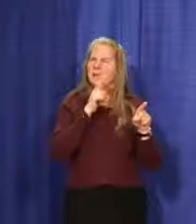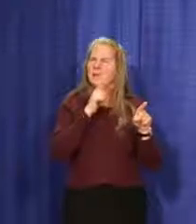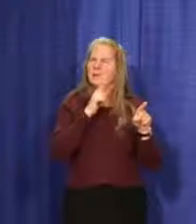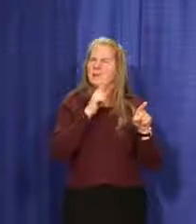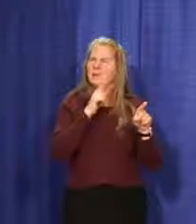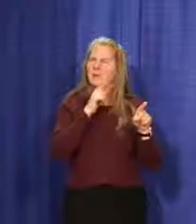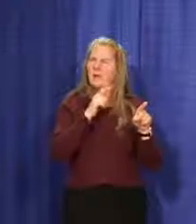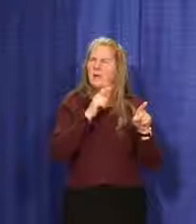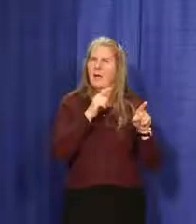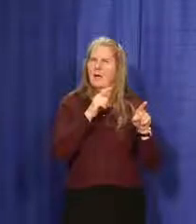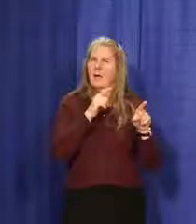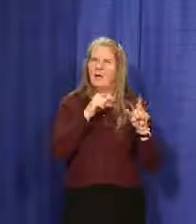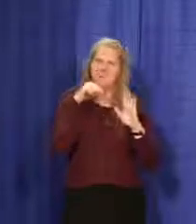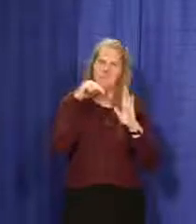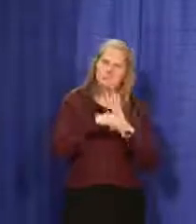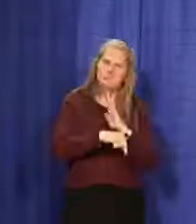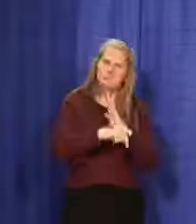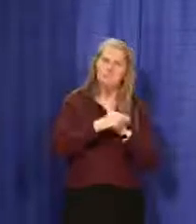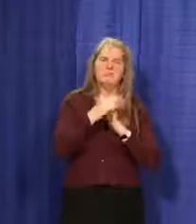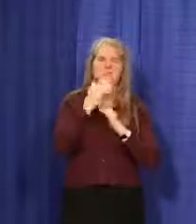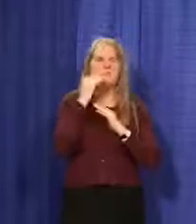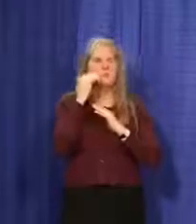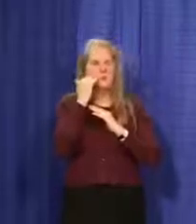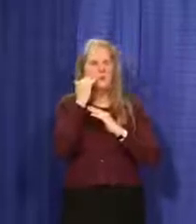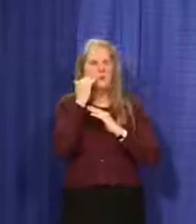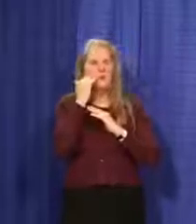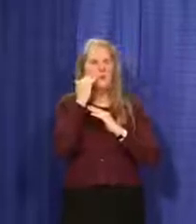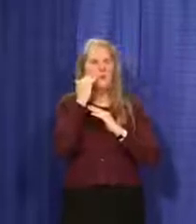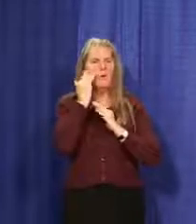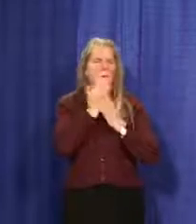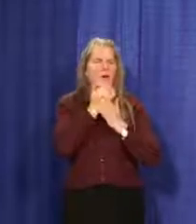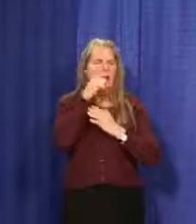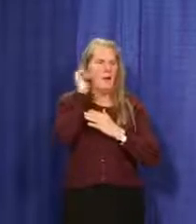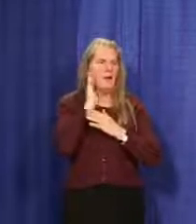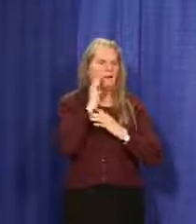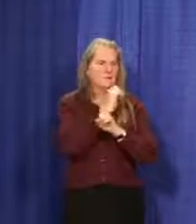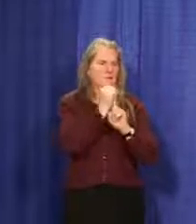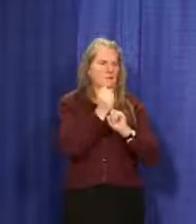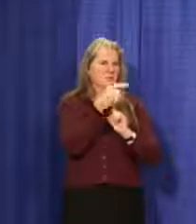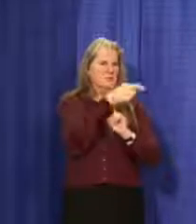Now, I don't know, I don't pretend to know all the details of the Skagway case.